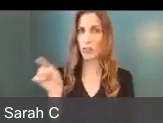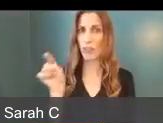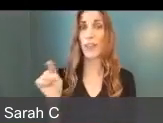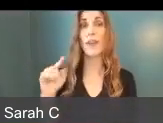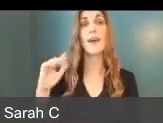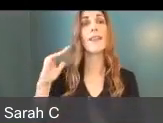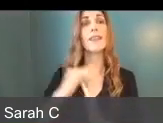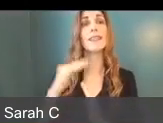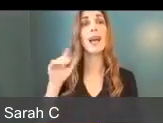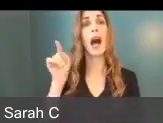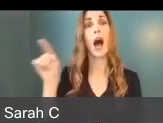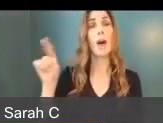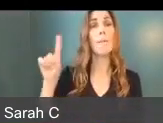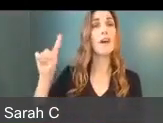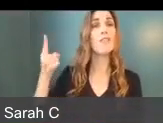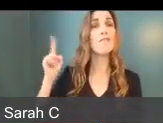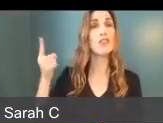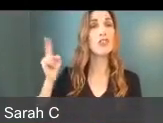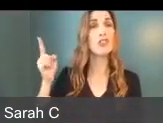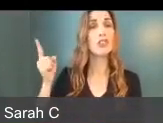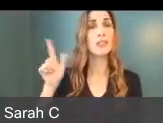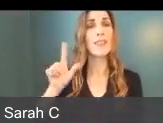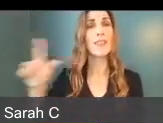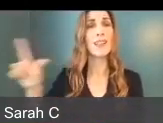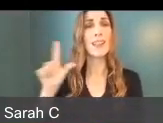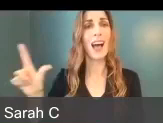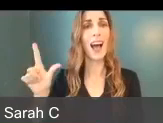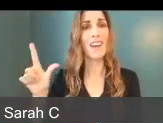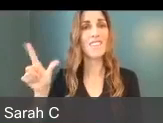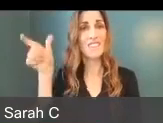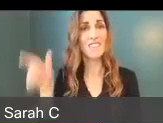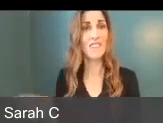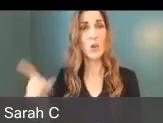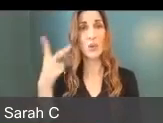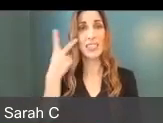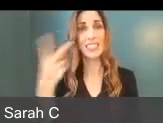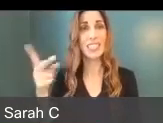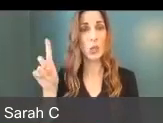on the far left side, you can see the doses that have been received by Montgomery County.